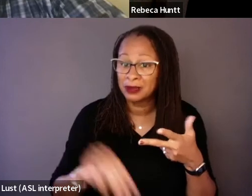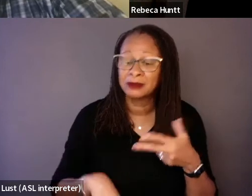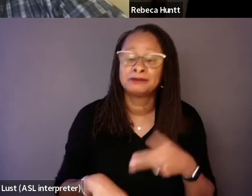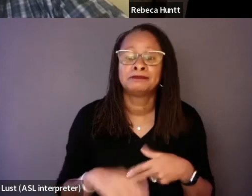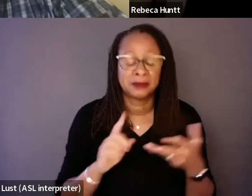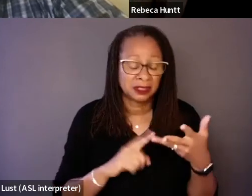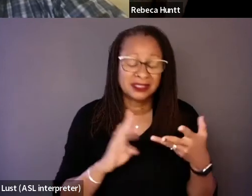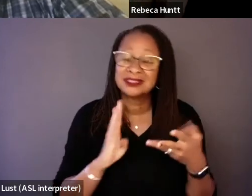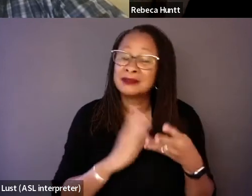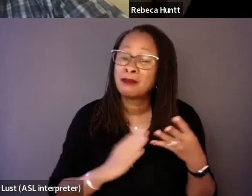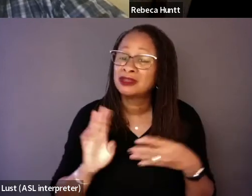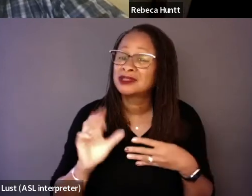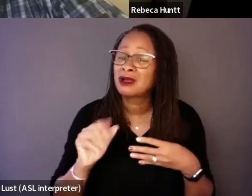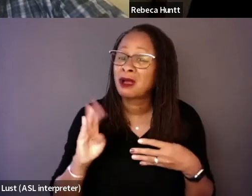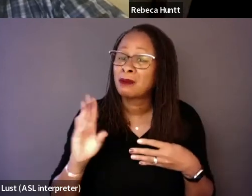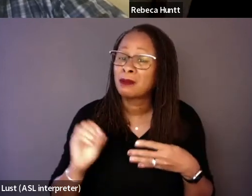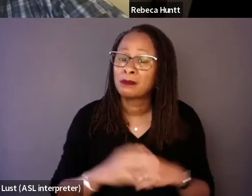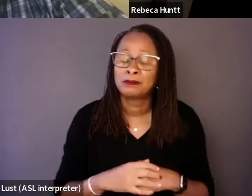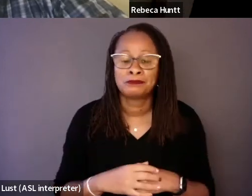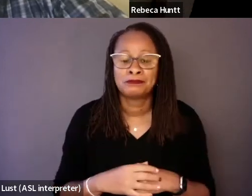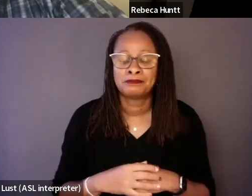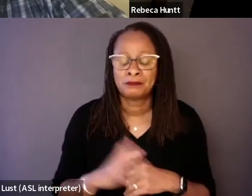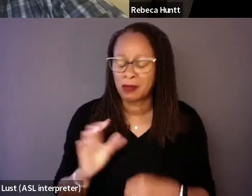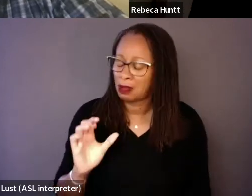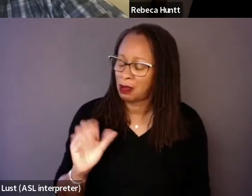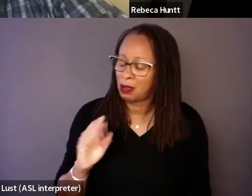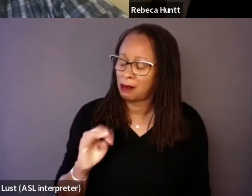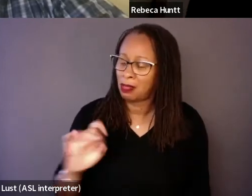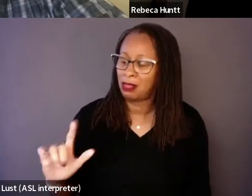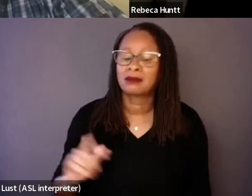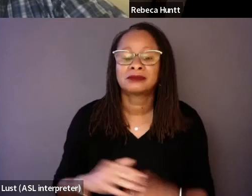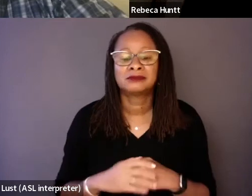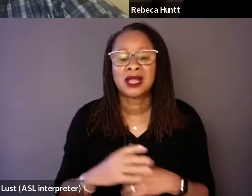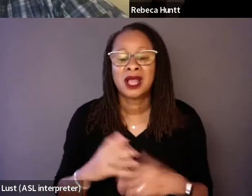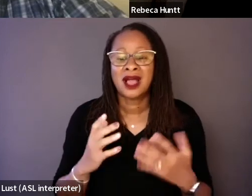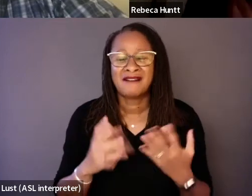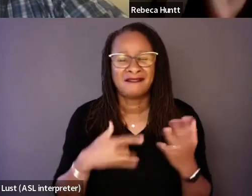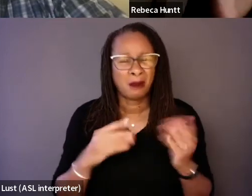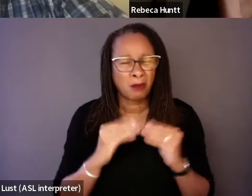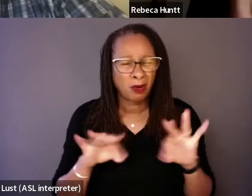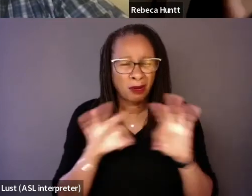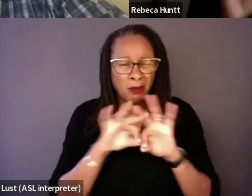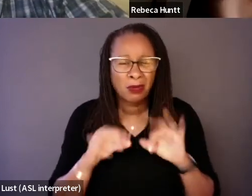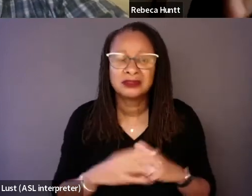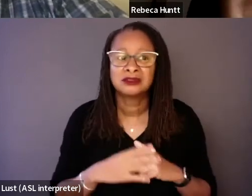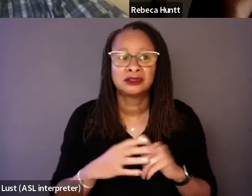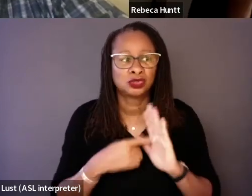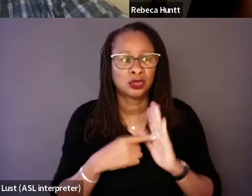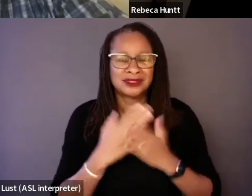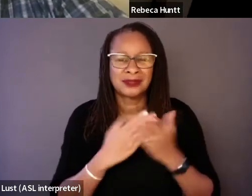The reason why I decided that it was important to shoot some of the more abstract -- especially some